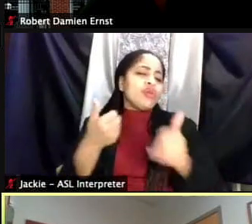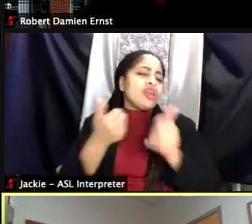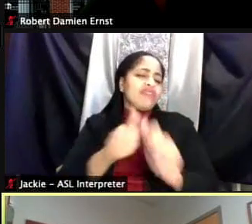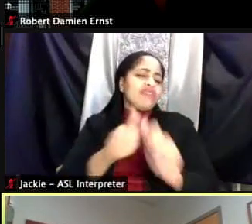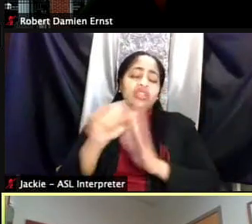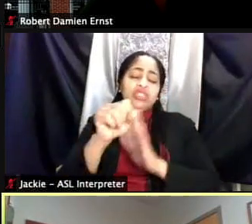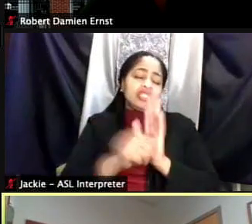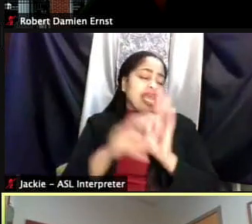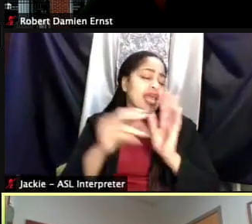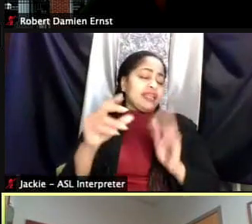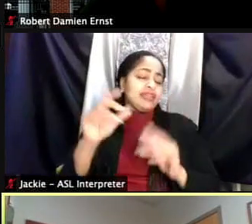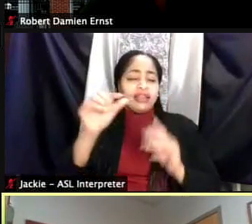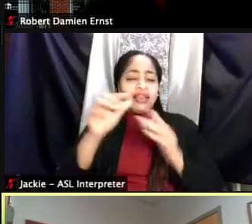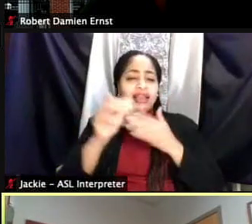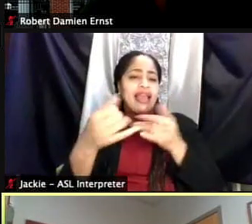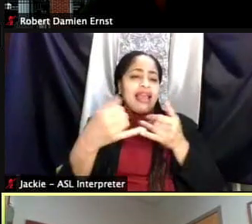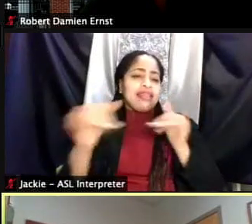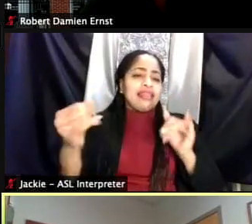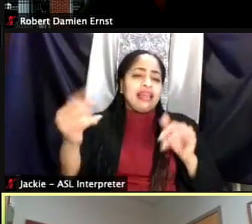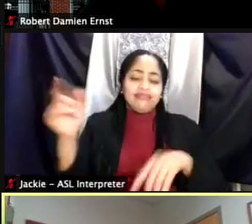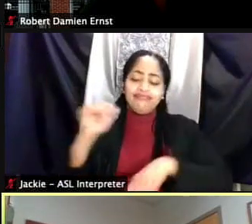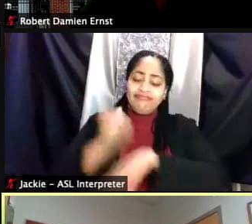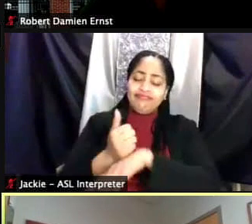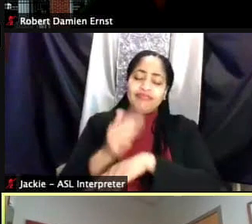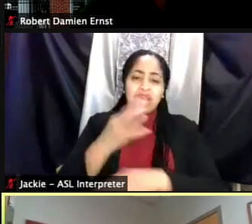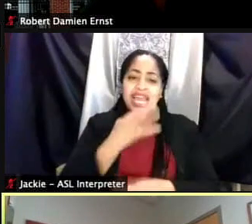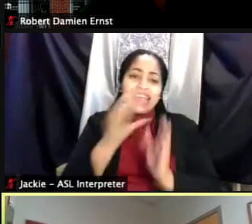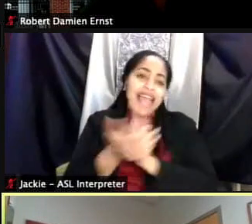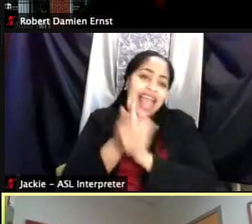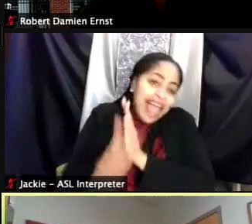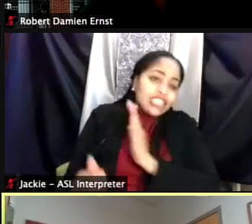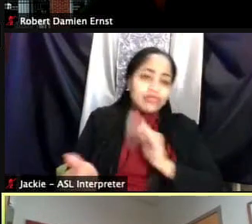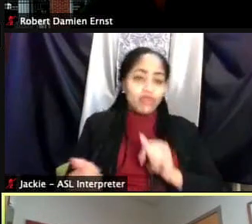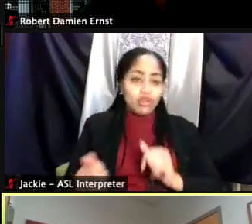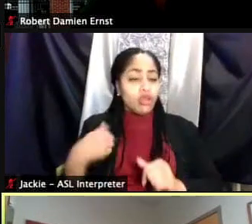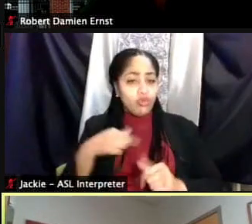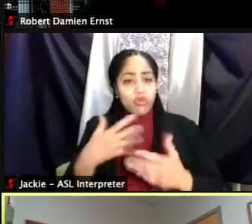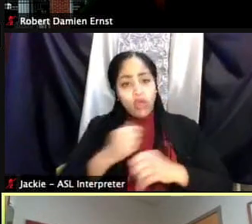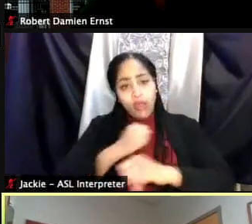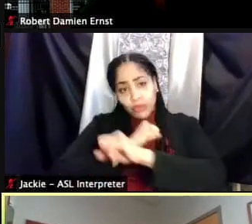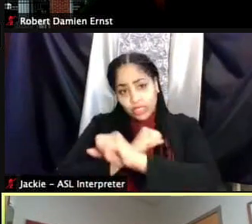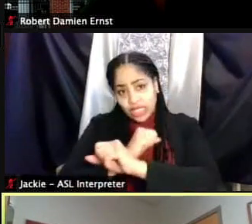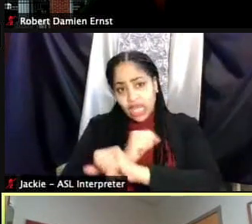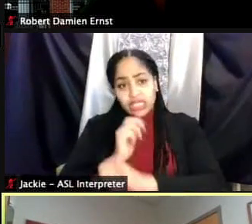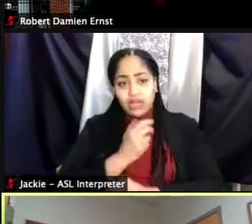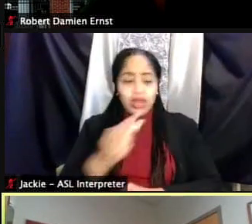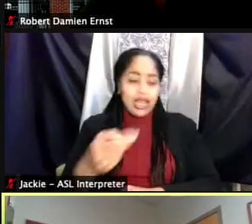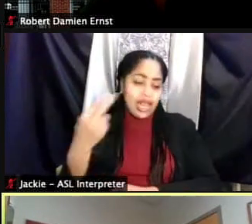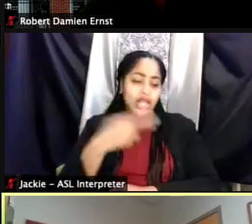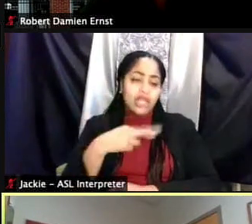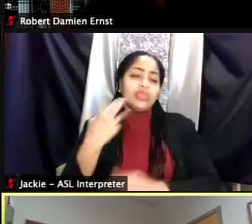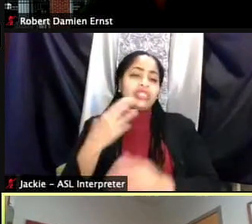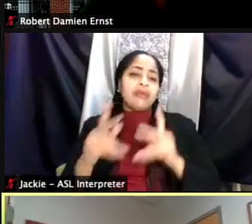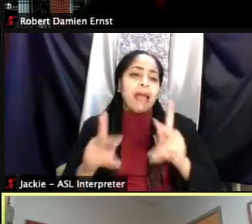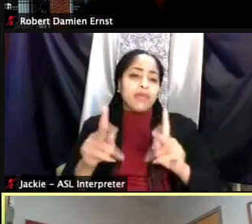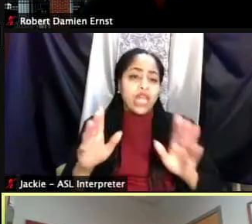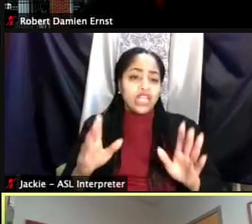They are set by experts. We wanna protect higher risk populations. And that's why we're about to go in